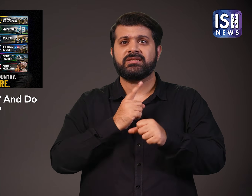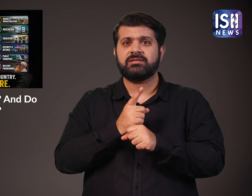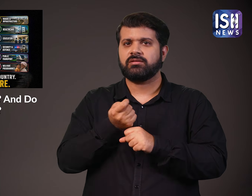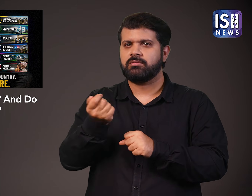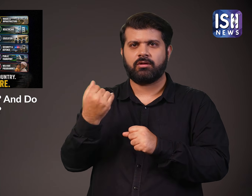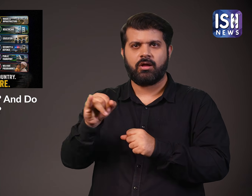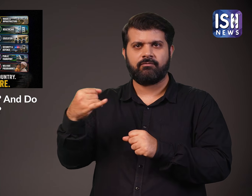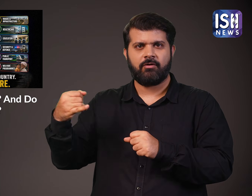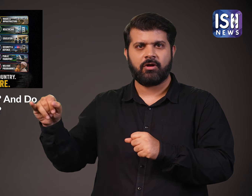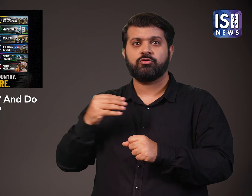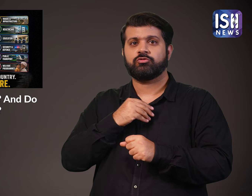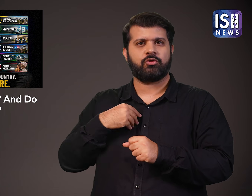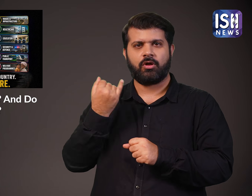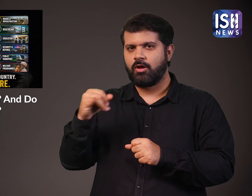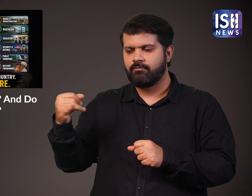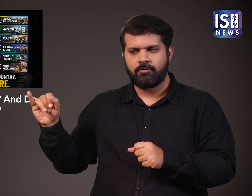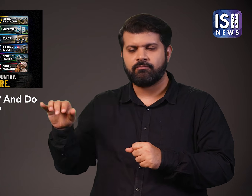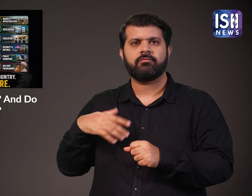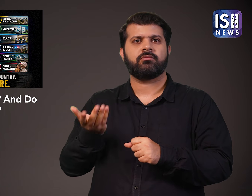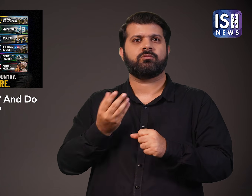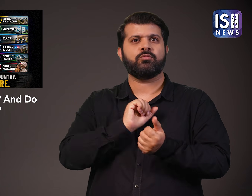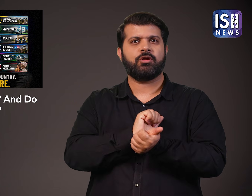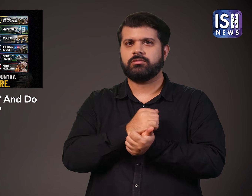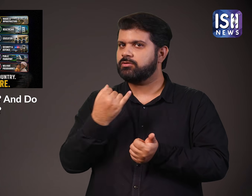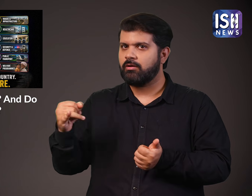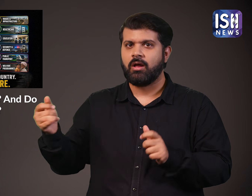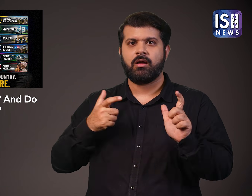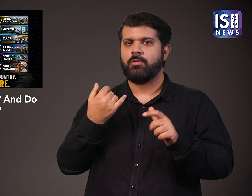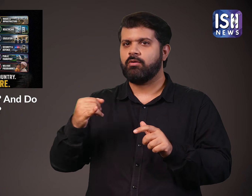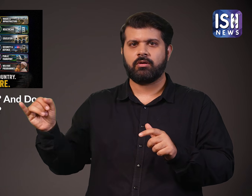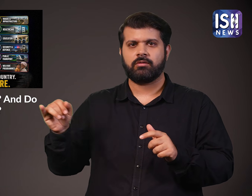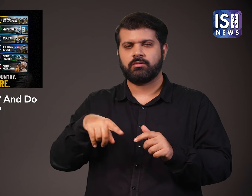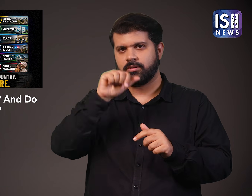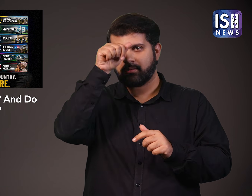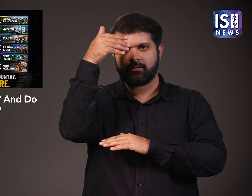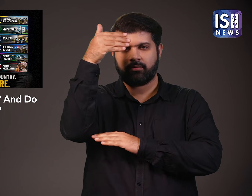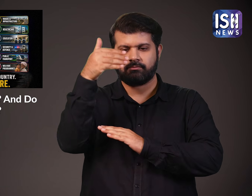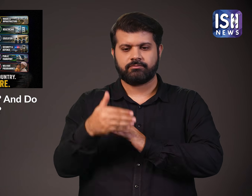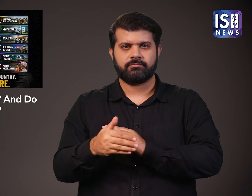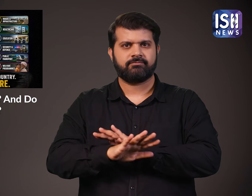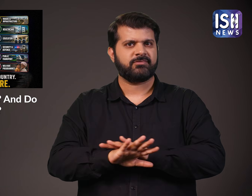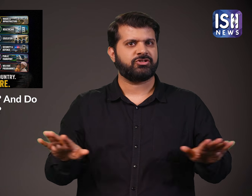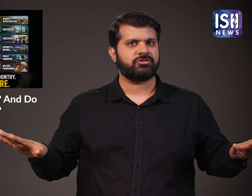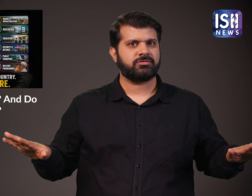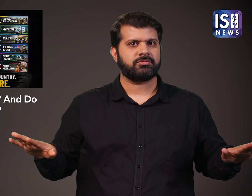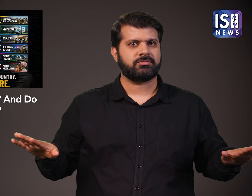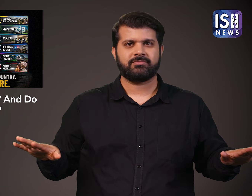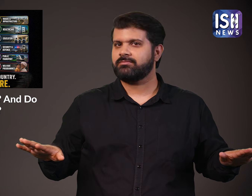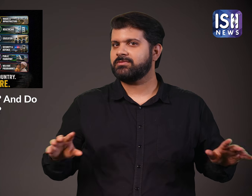and might have to reduce the number of teachers, doctors, police officers, and soldiers. Without these services, the country would struggle.